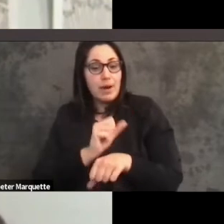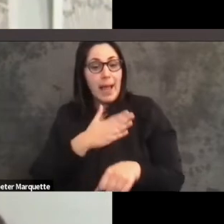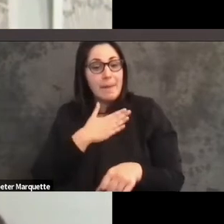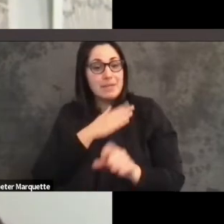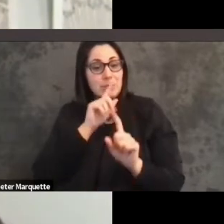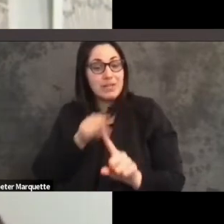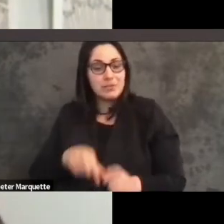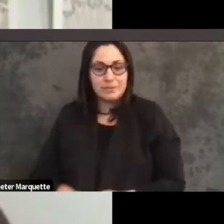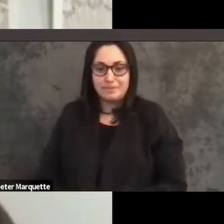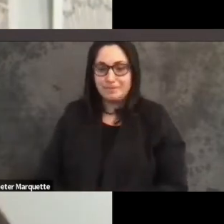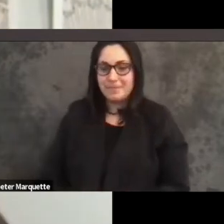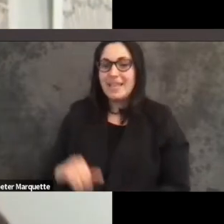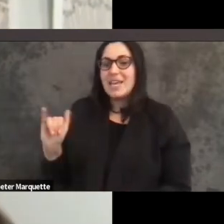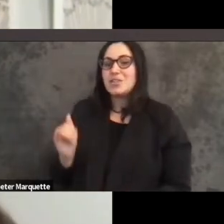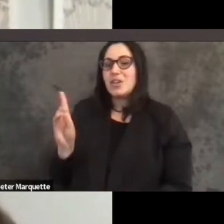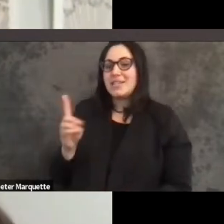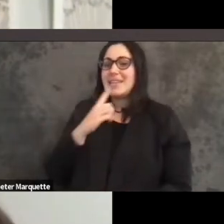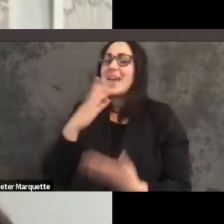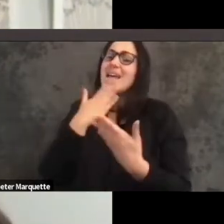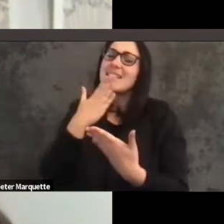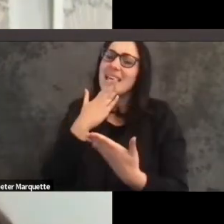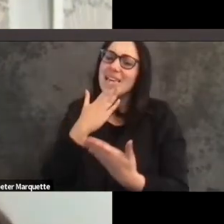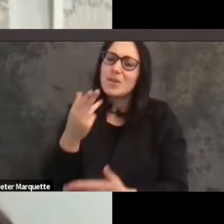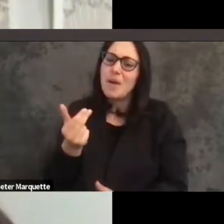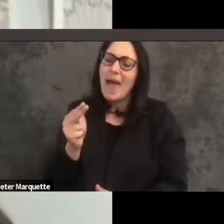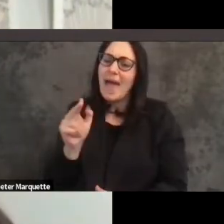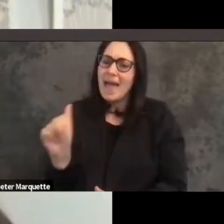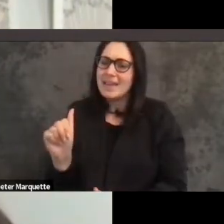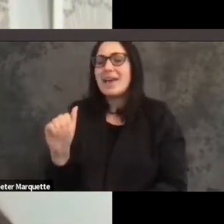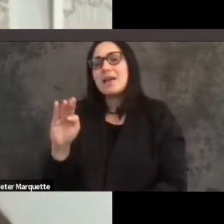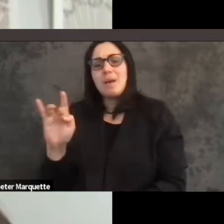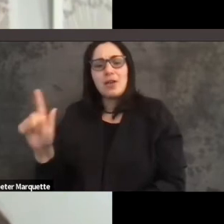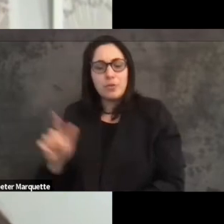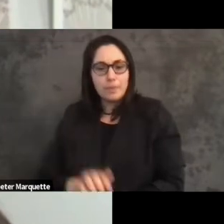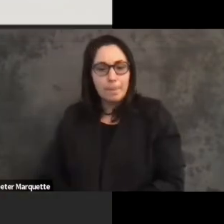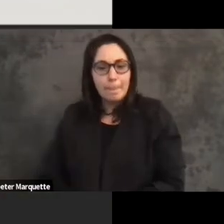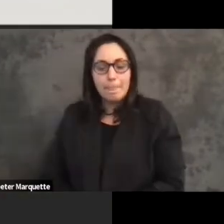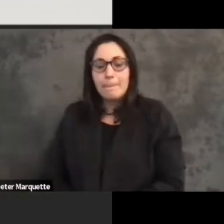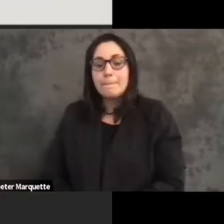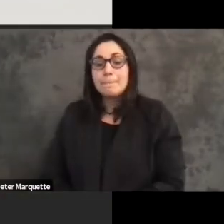rest of the team for having me here. There any questions you have regarding our work?